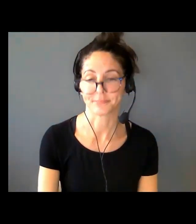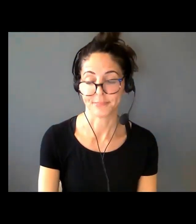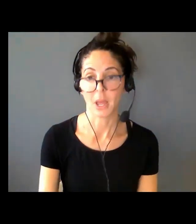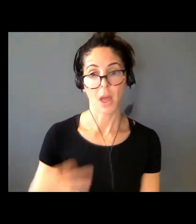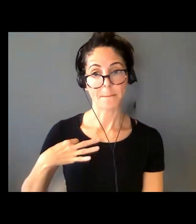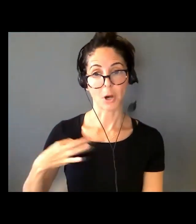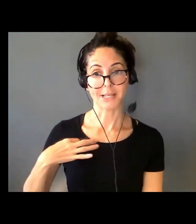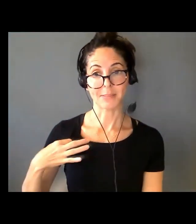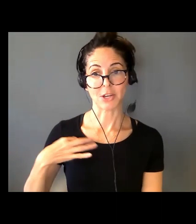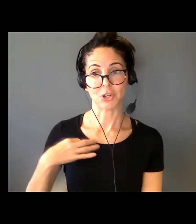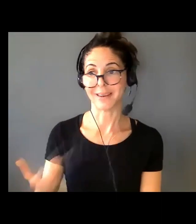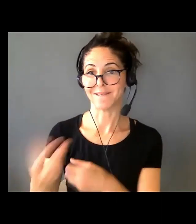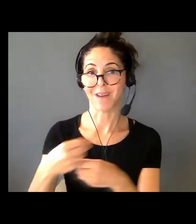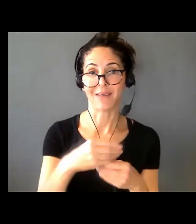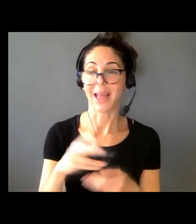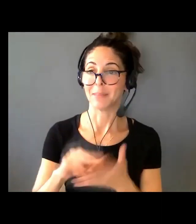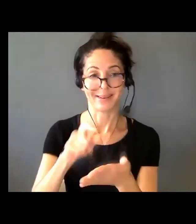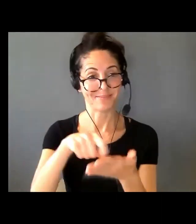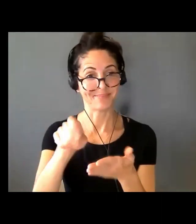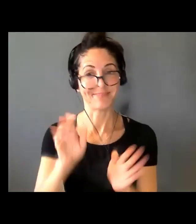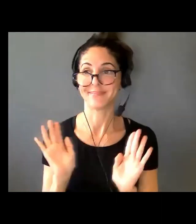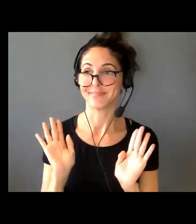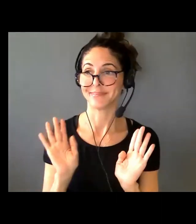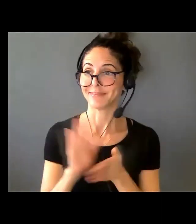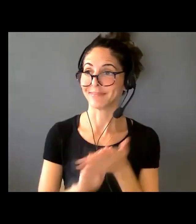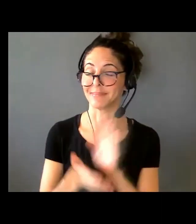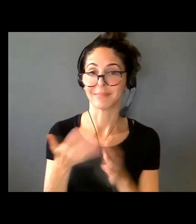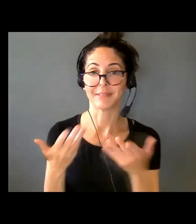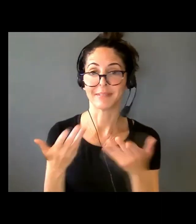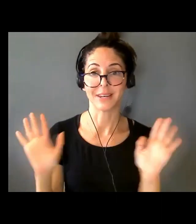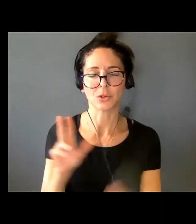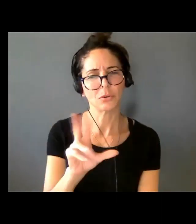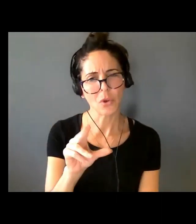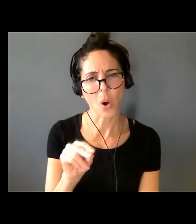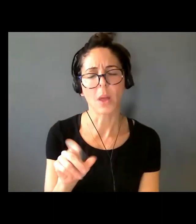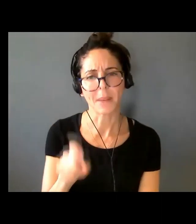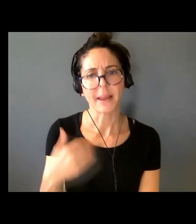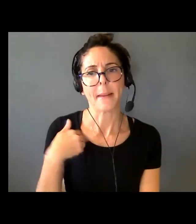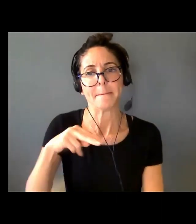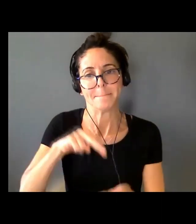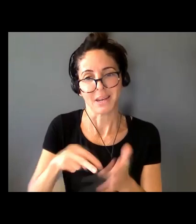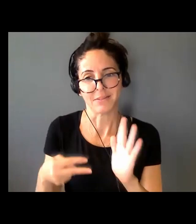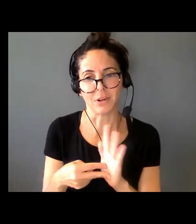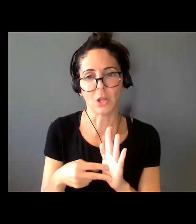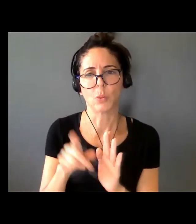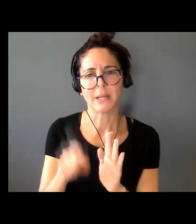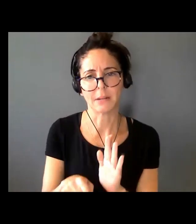to tick. So, ensuring meaningful participation, of course, requires specific efforts.